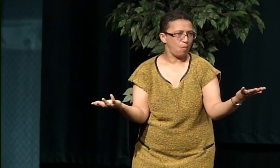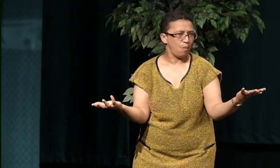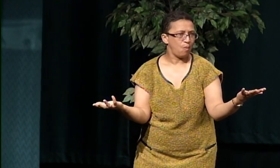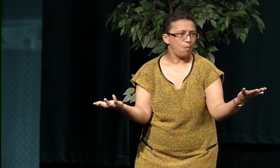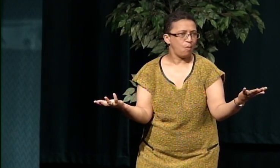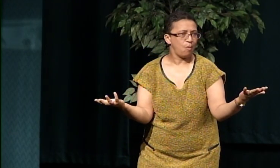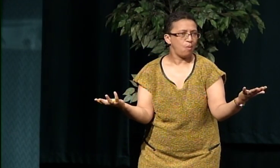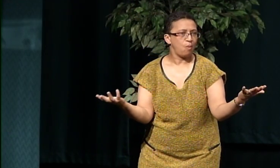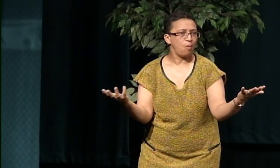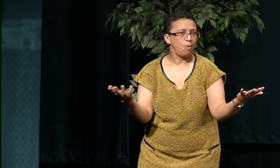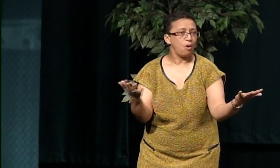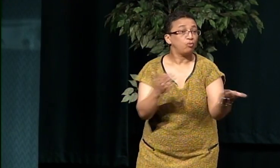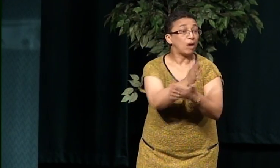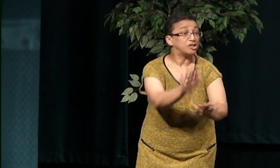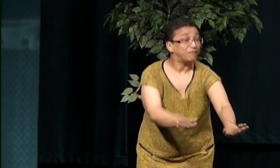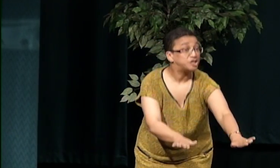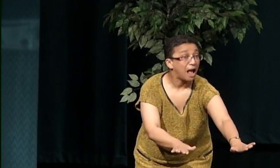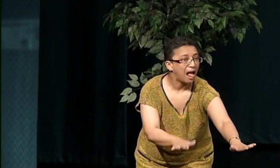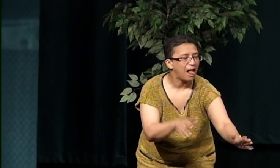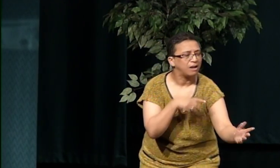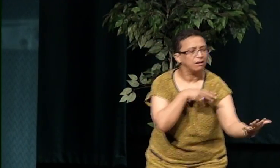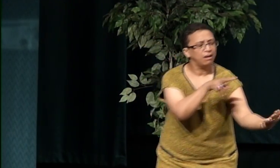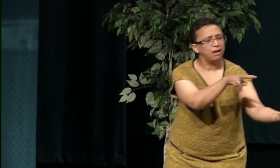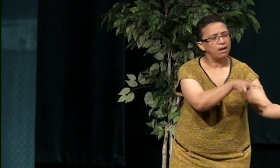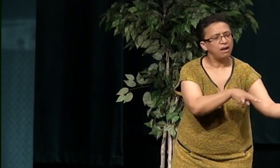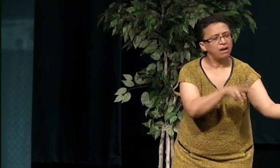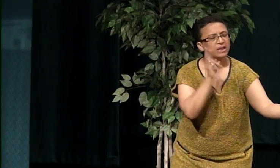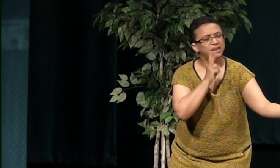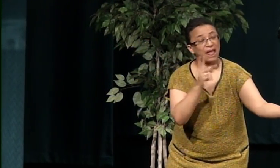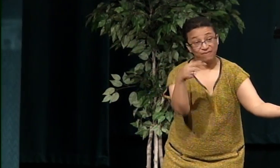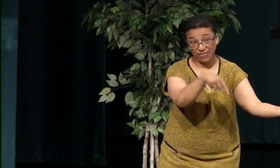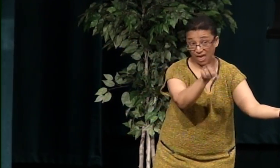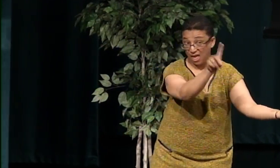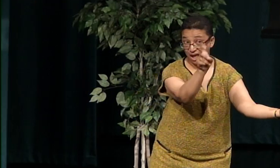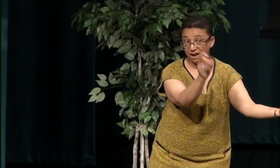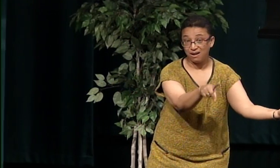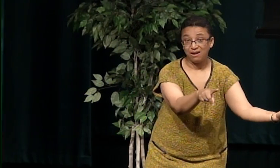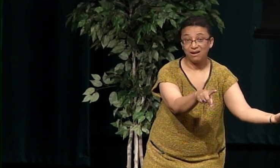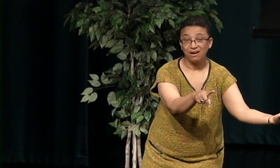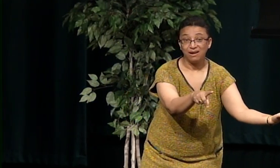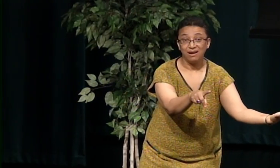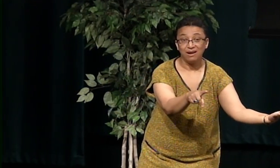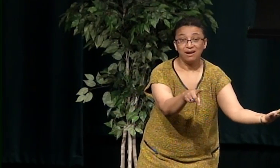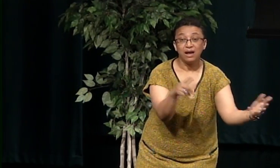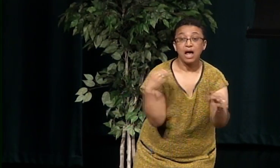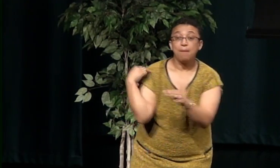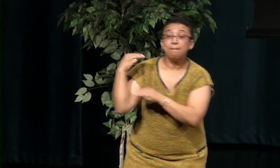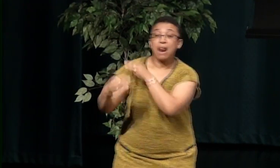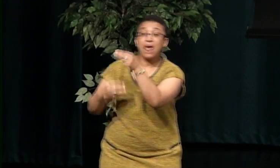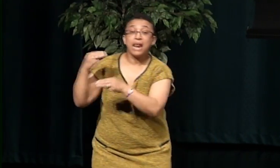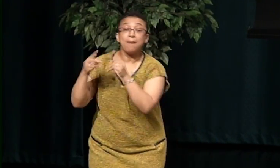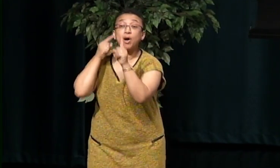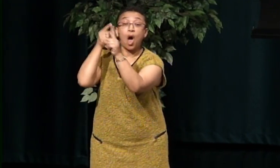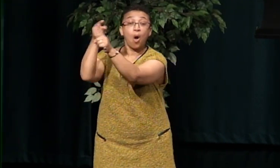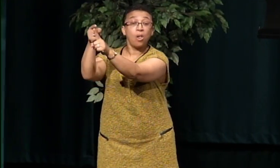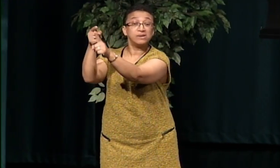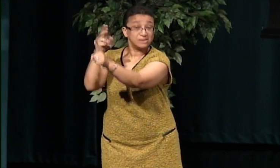that are out there and how to take advantage of them to boost the rights of a deaf child.